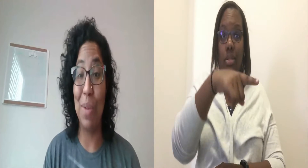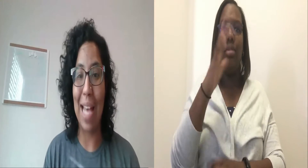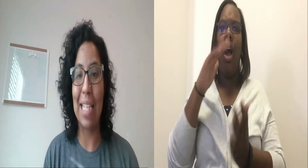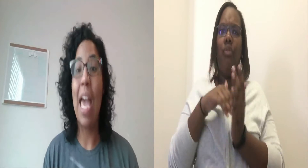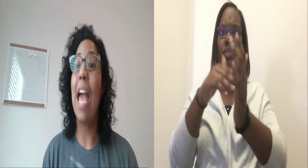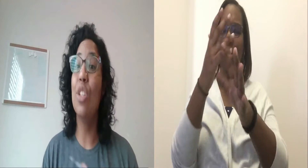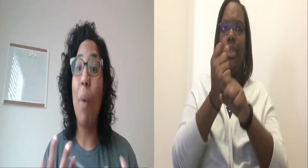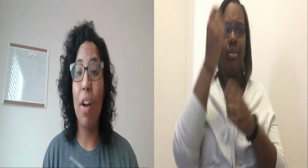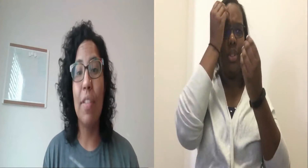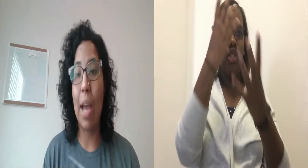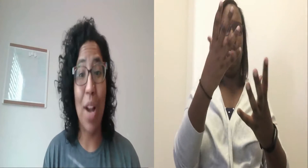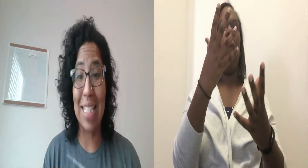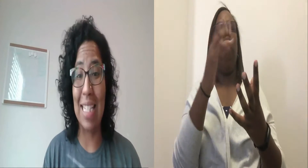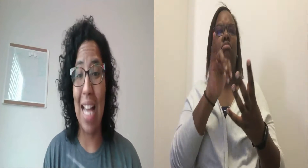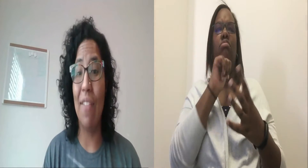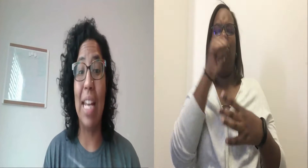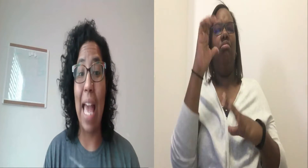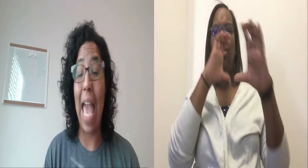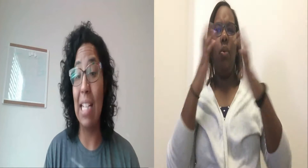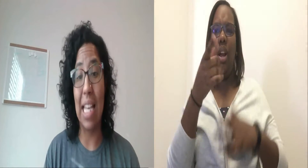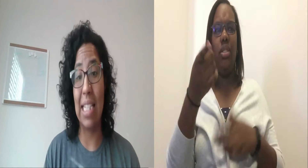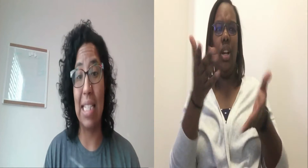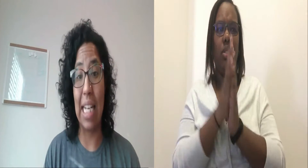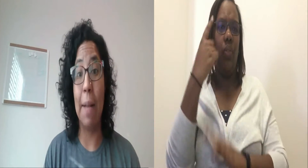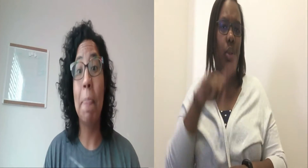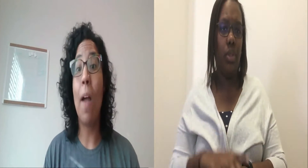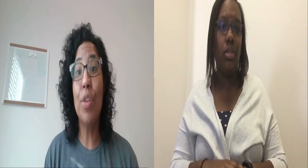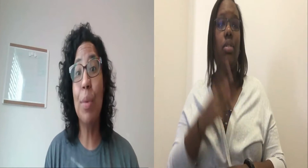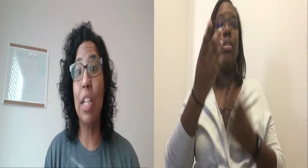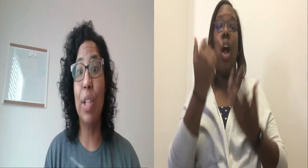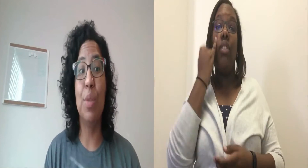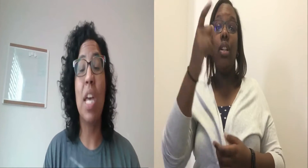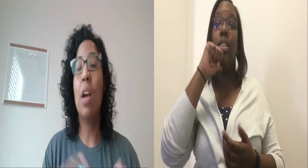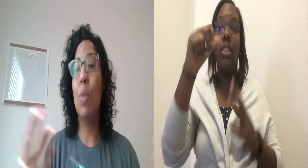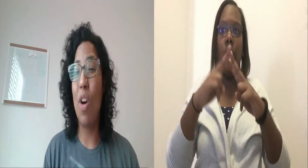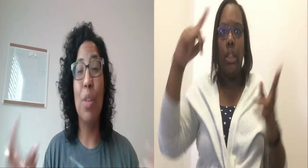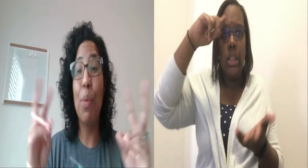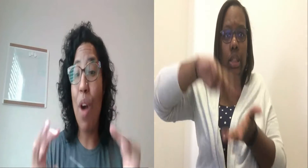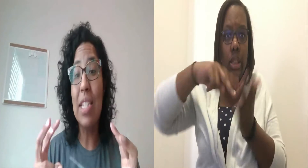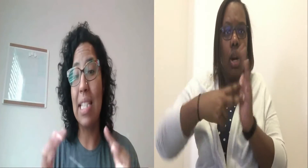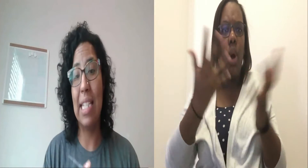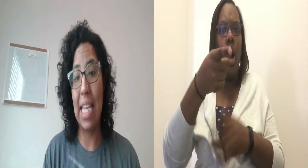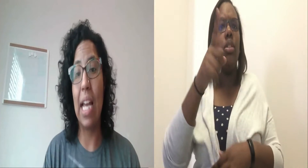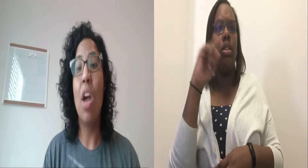you ask and so part of that process of analyzing data also includes what's called processing data